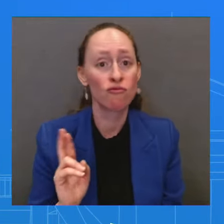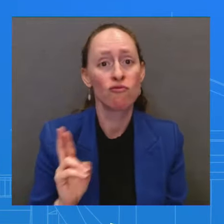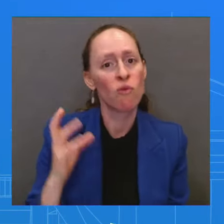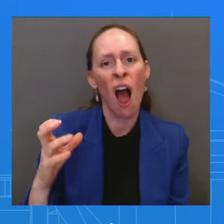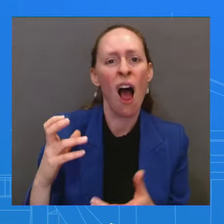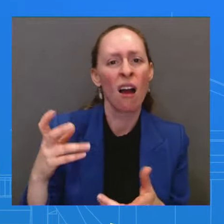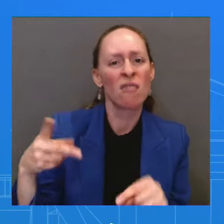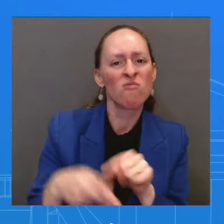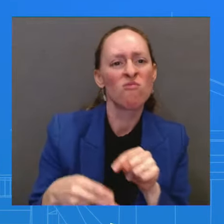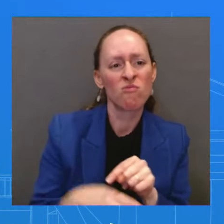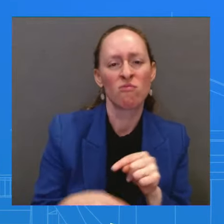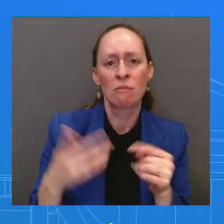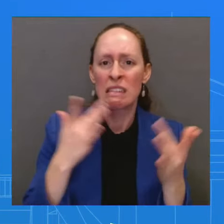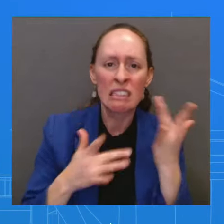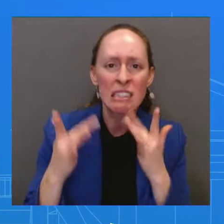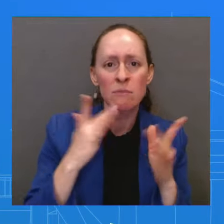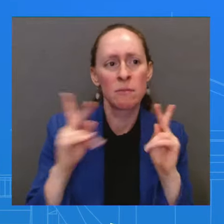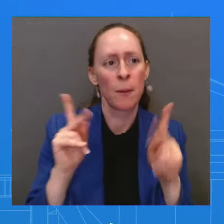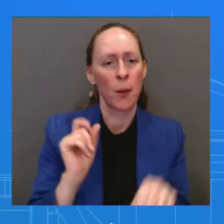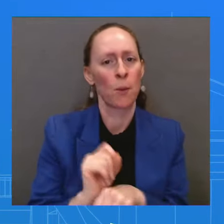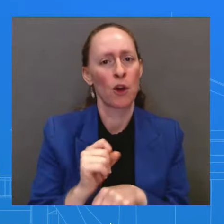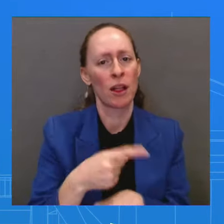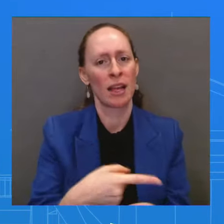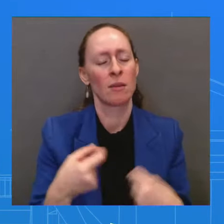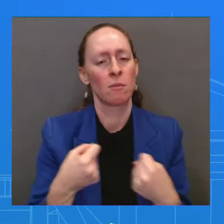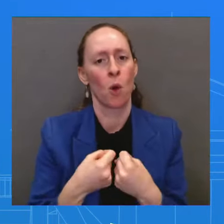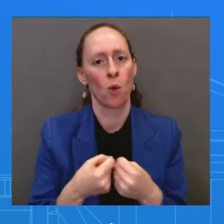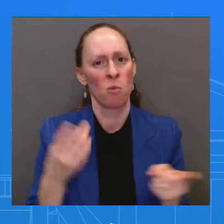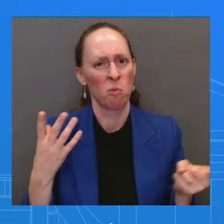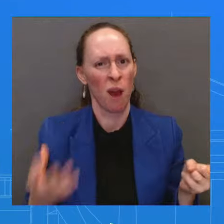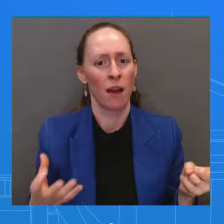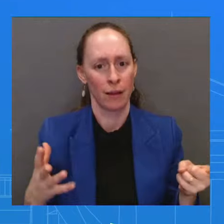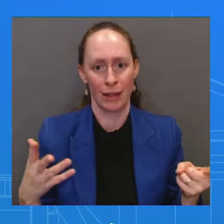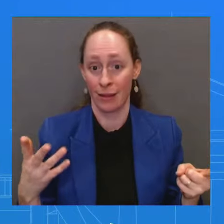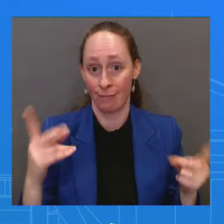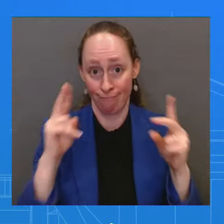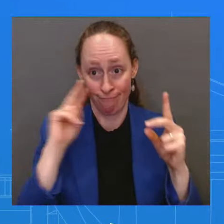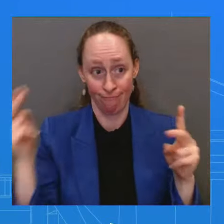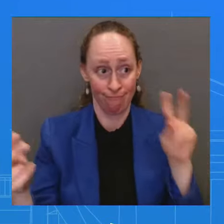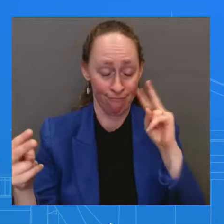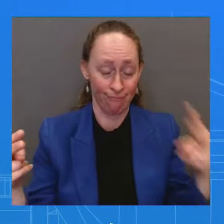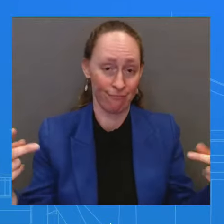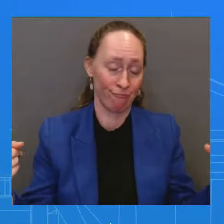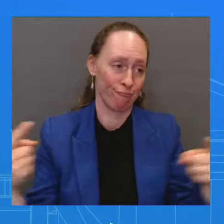and dealing with the border. And as it relates to Ukraine -- I've said this over and over today -- we have seen bipar- --